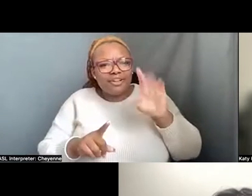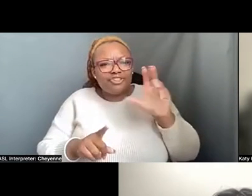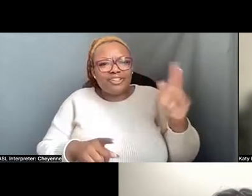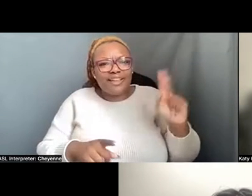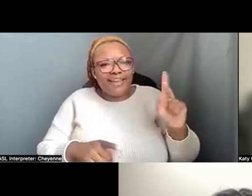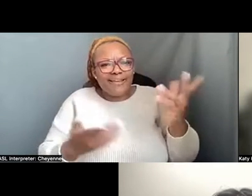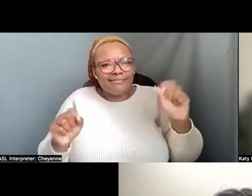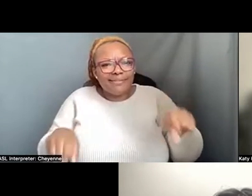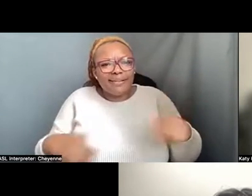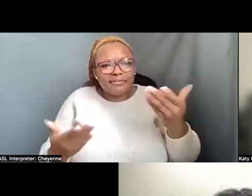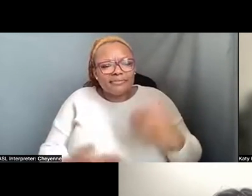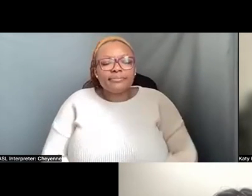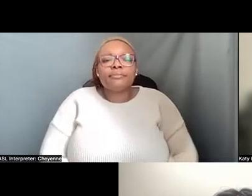About a prior work sample.